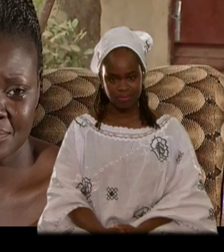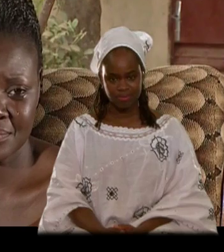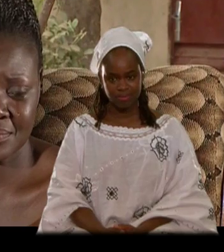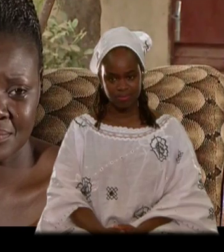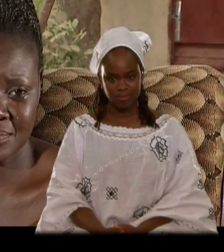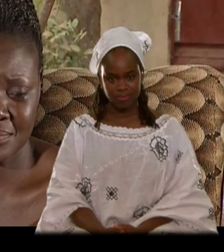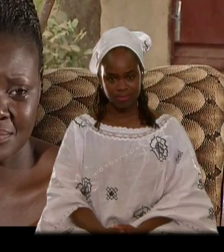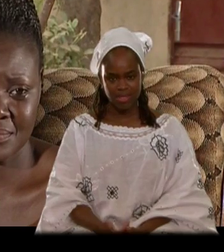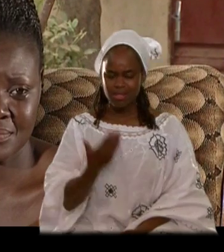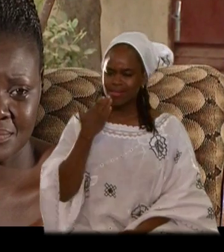Thank you, Miss Arkutu.